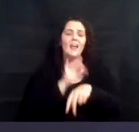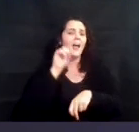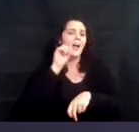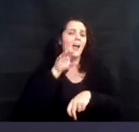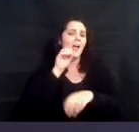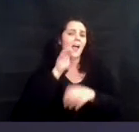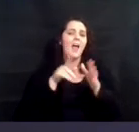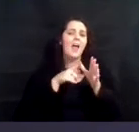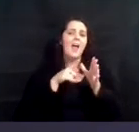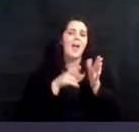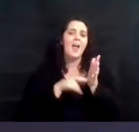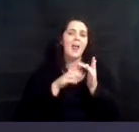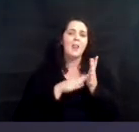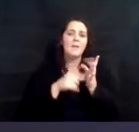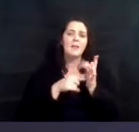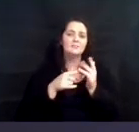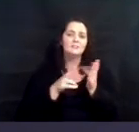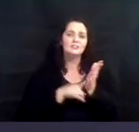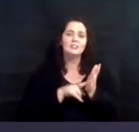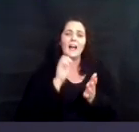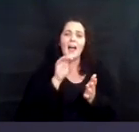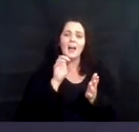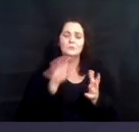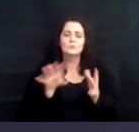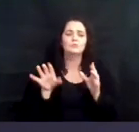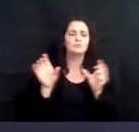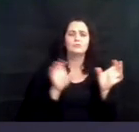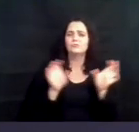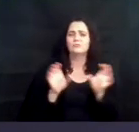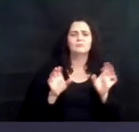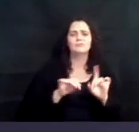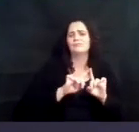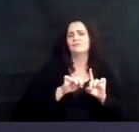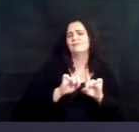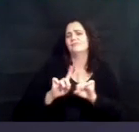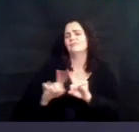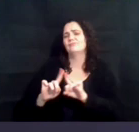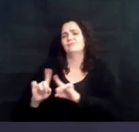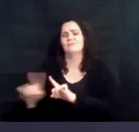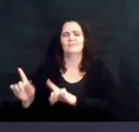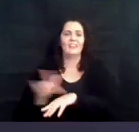A very very prolific artist. Let's switch back here so I can talk for a second.